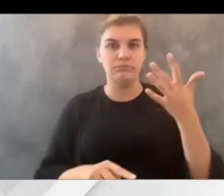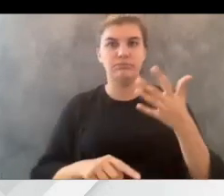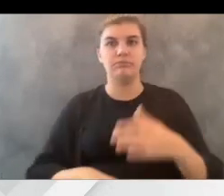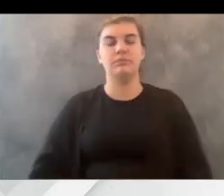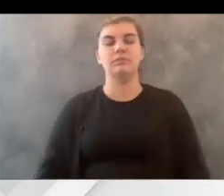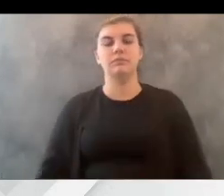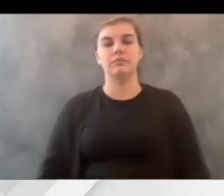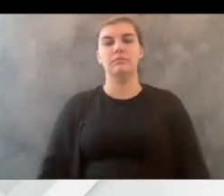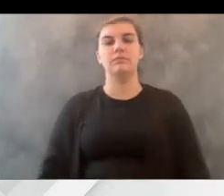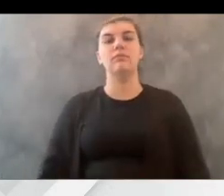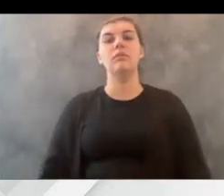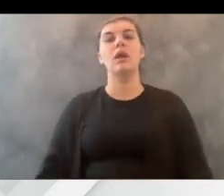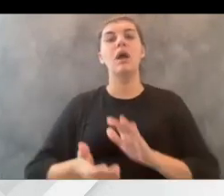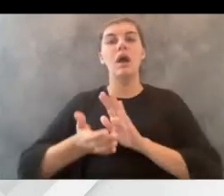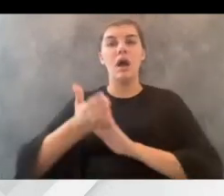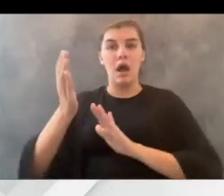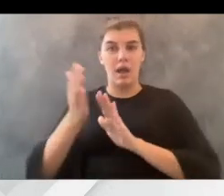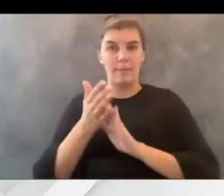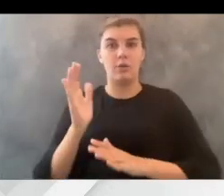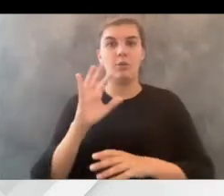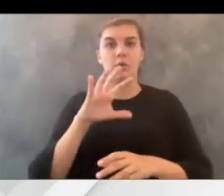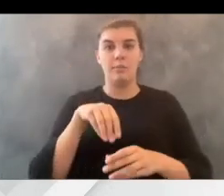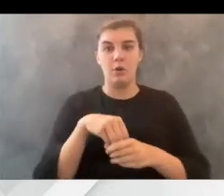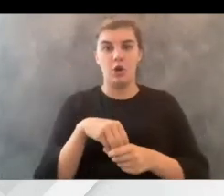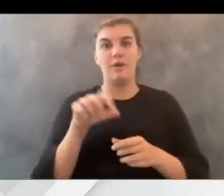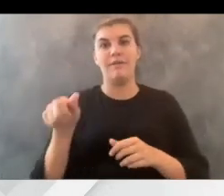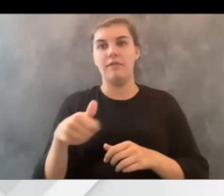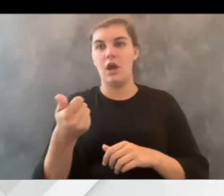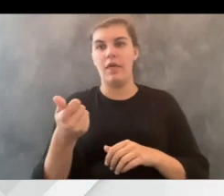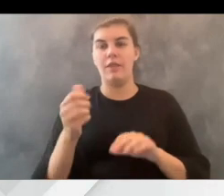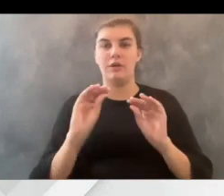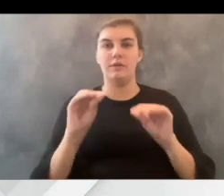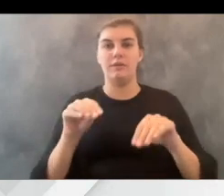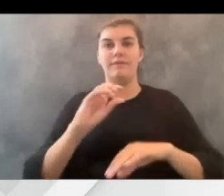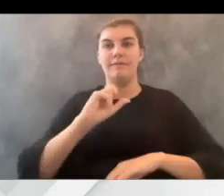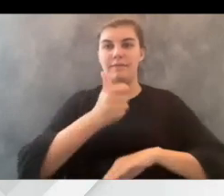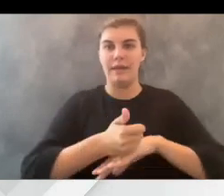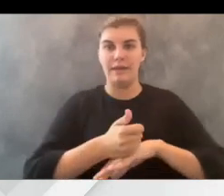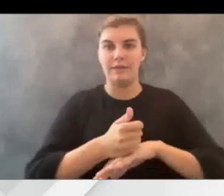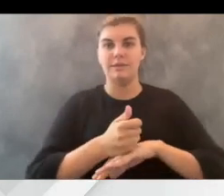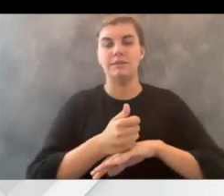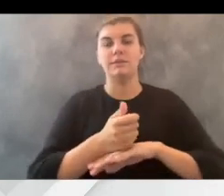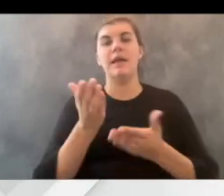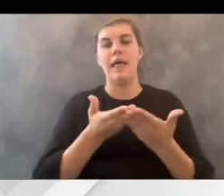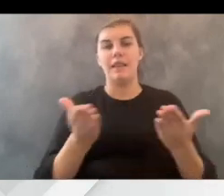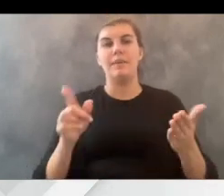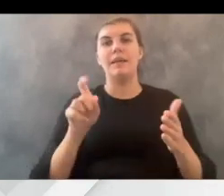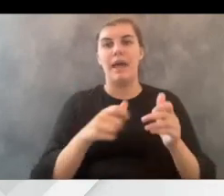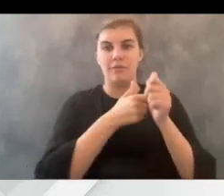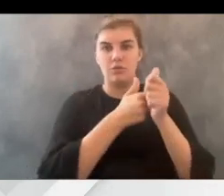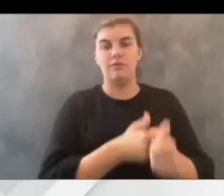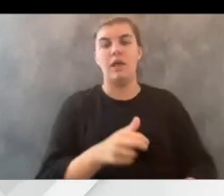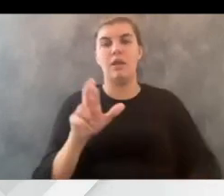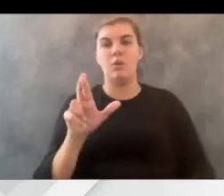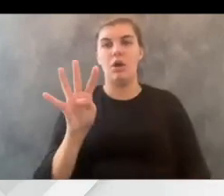Operable parts of other fixed elements to be used by pedestrians must comply with R403.